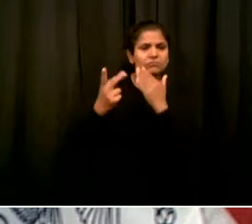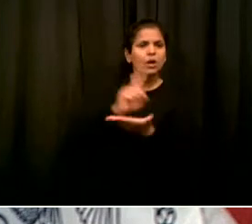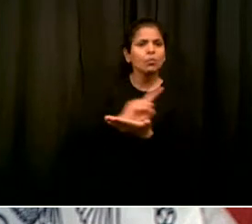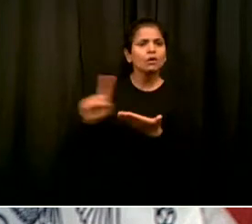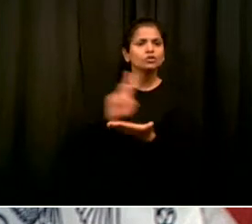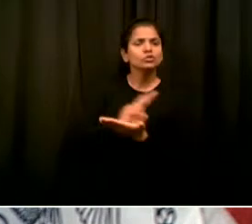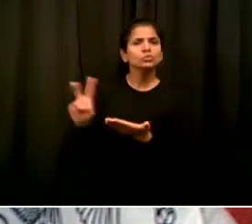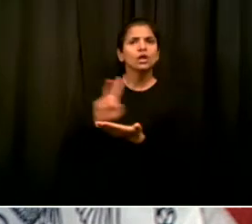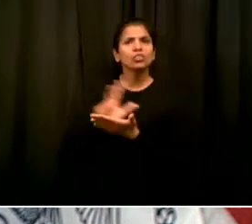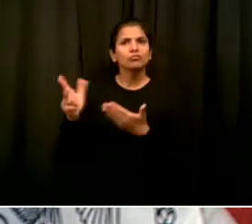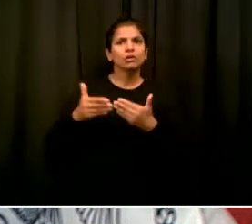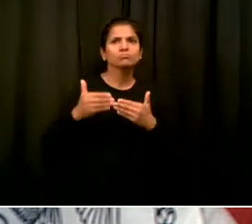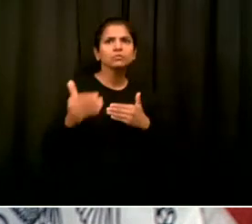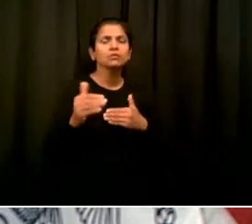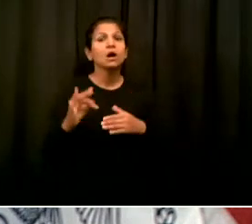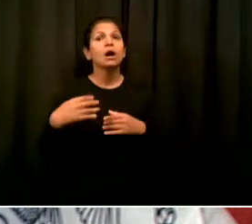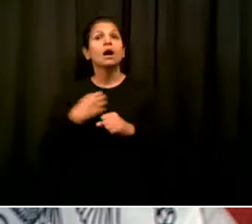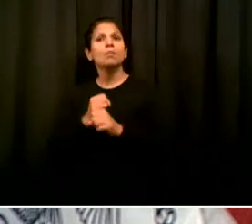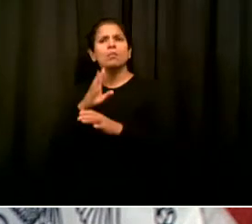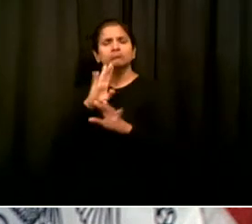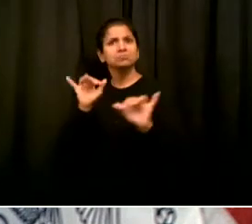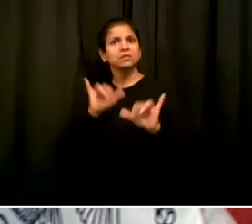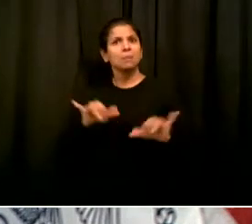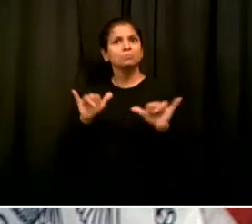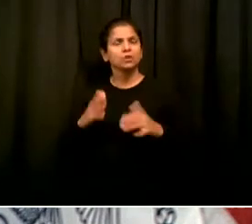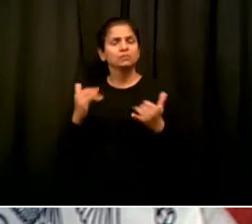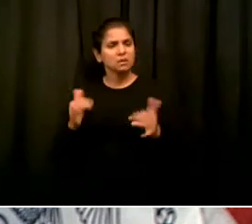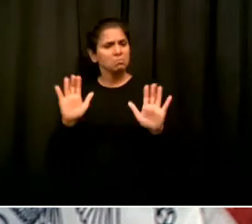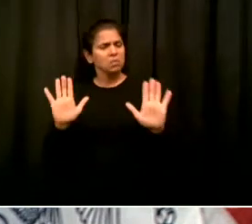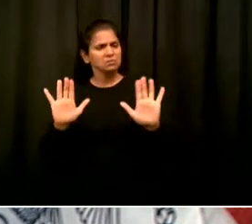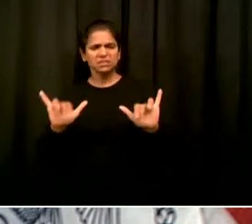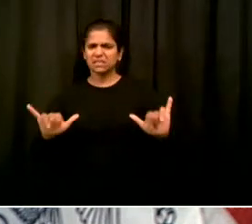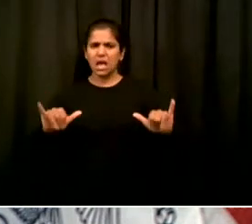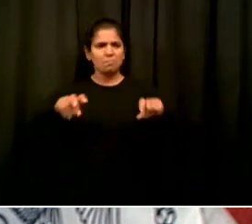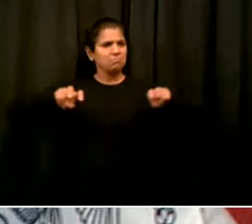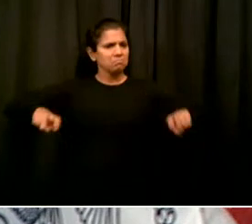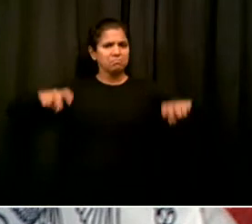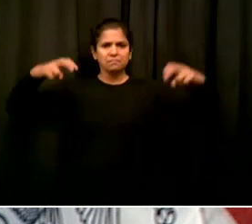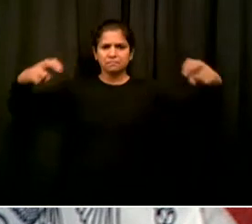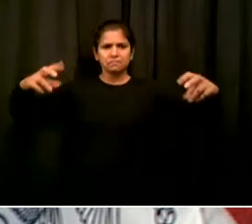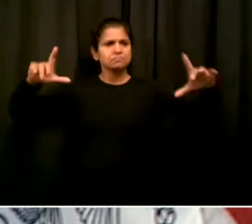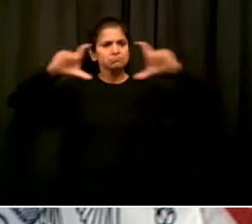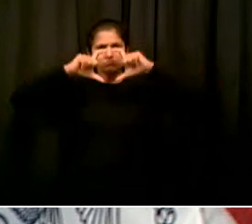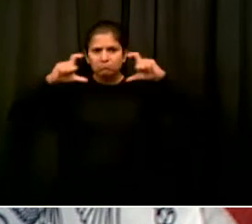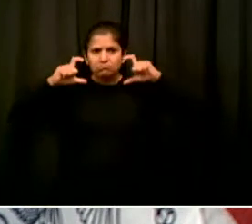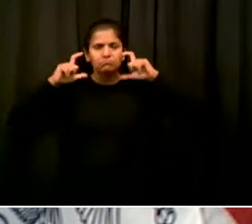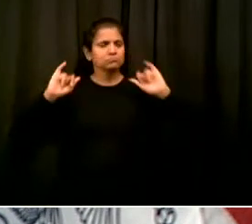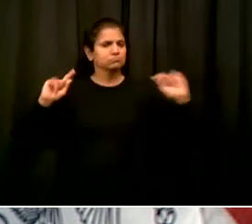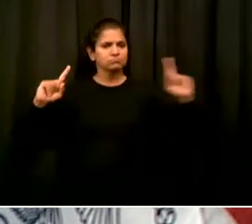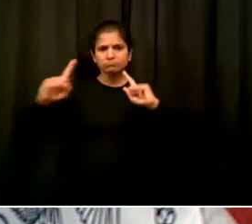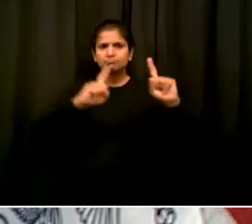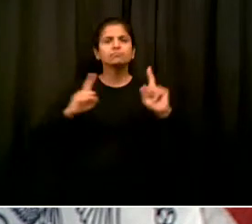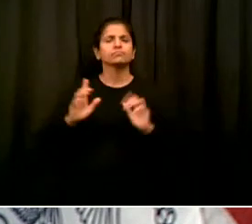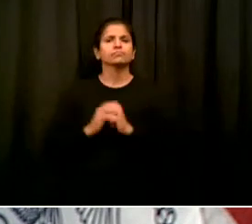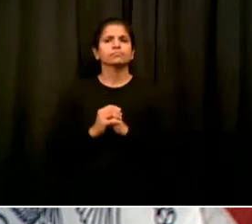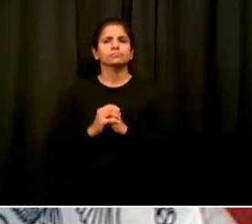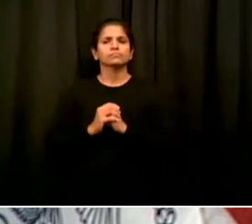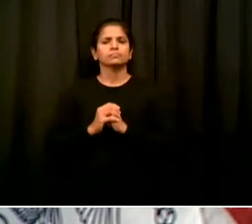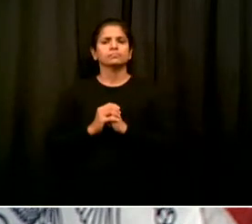FOR NN,OW ATHT T STANDARD WILL STAY STABLE BUT WE ARE GOING KEEP LOOKING AT THE SCHOOL SITUATION BECAUSE IT HAS